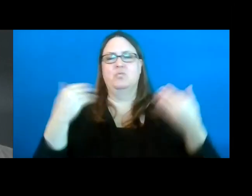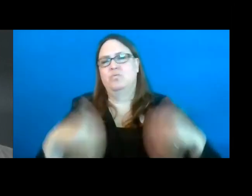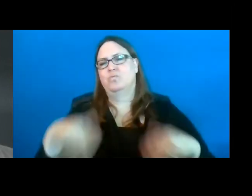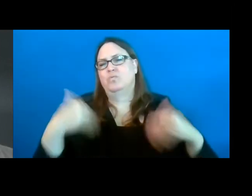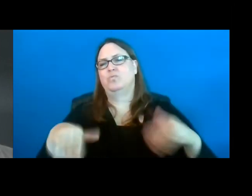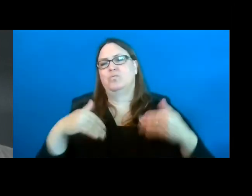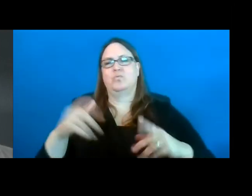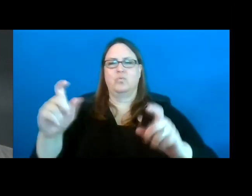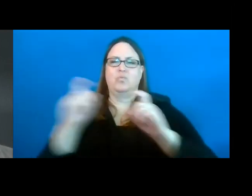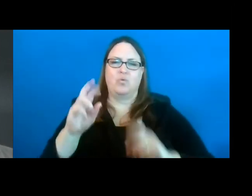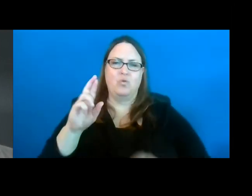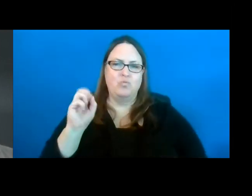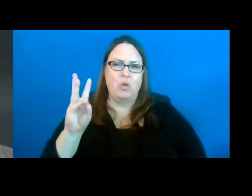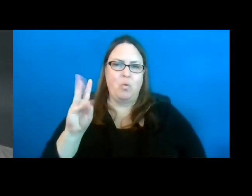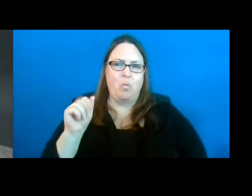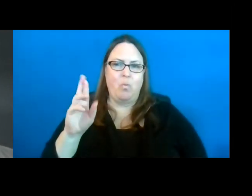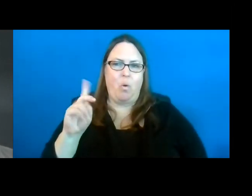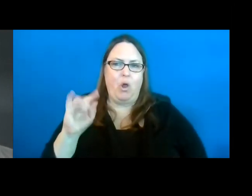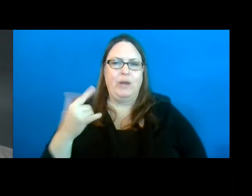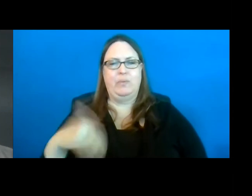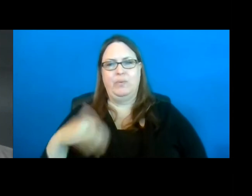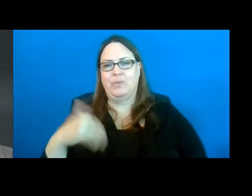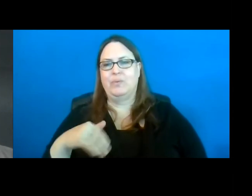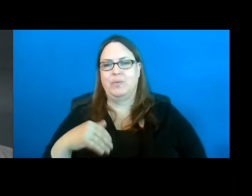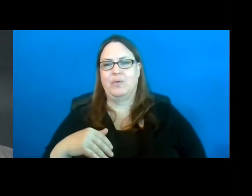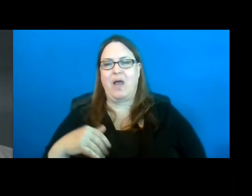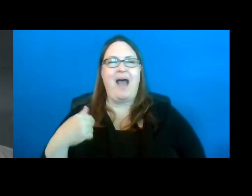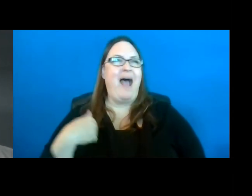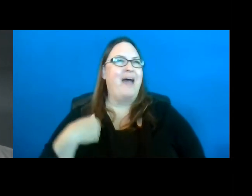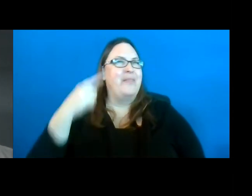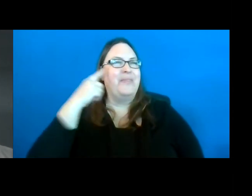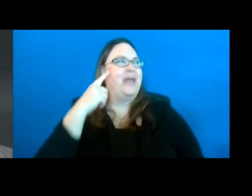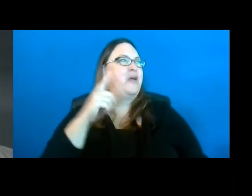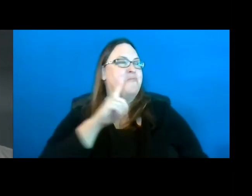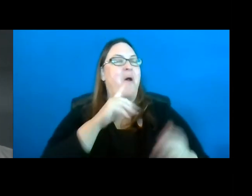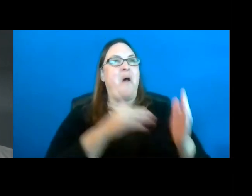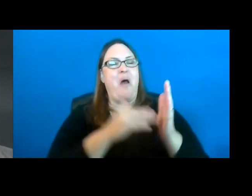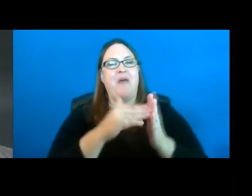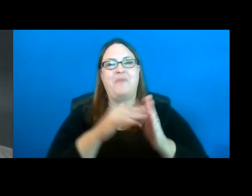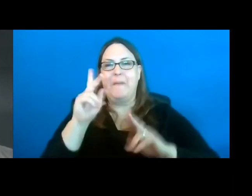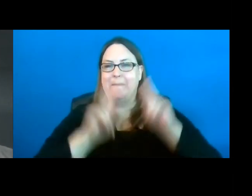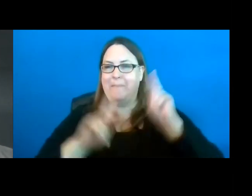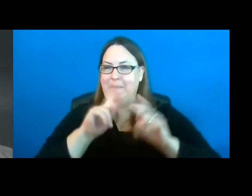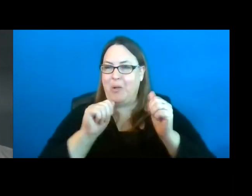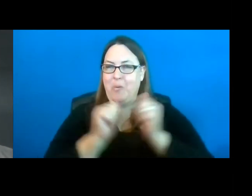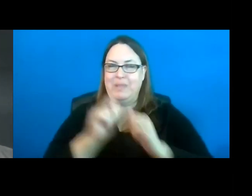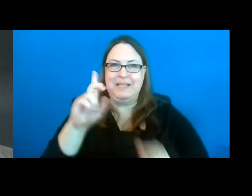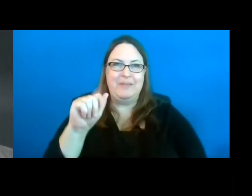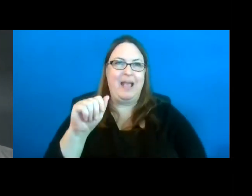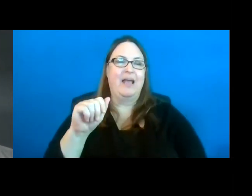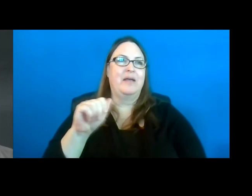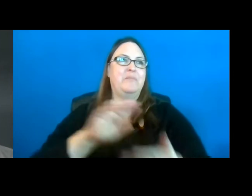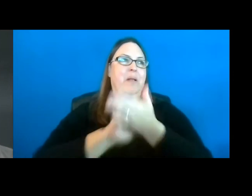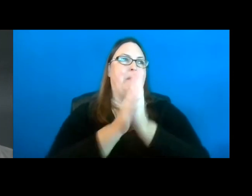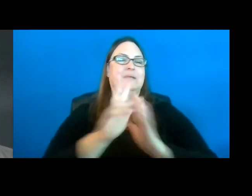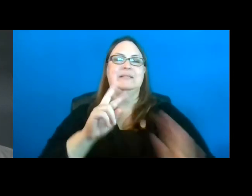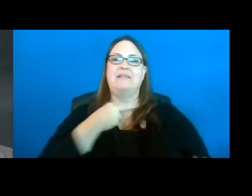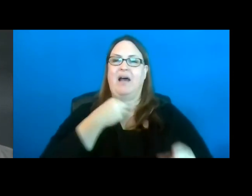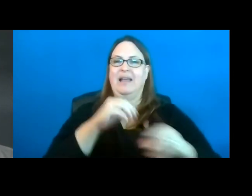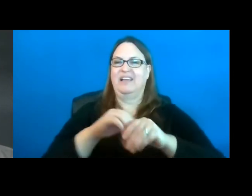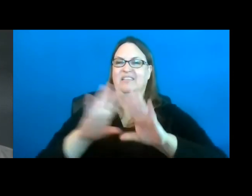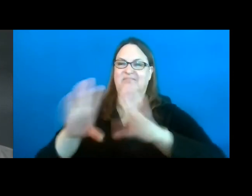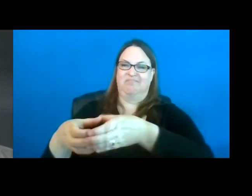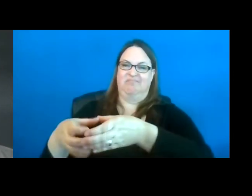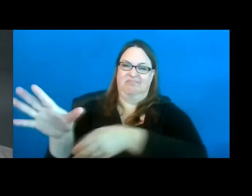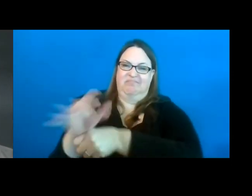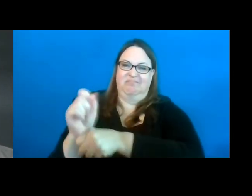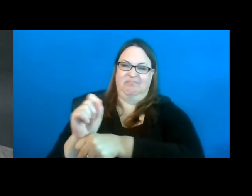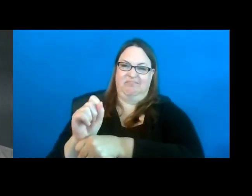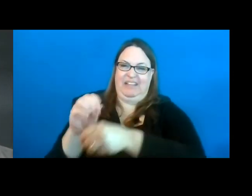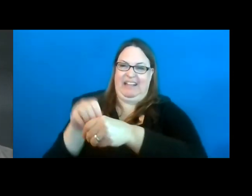I think that too often people with disabilities get stuck into a pigeon hole and people think,